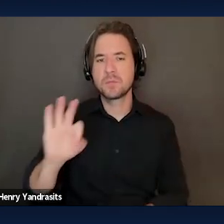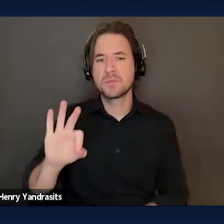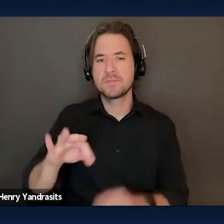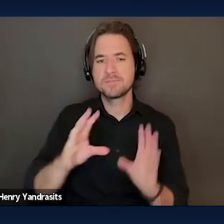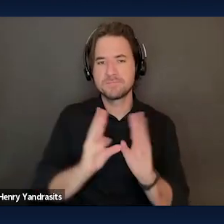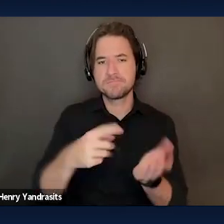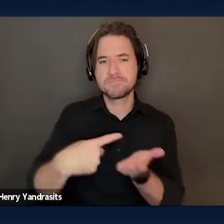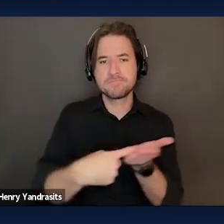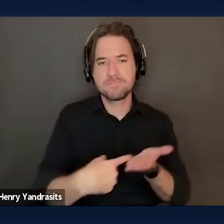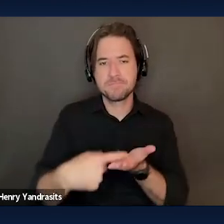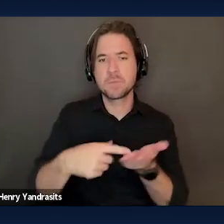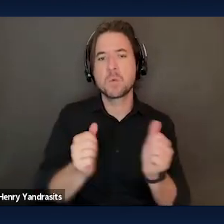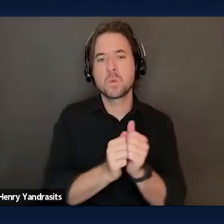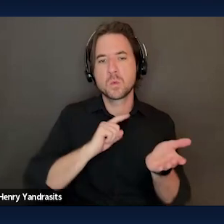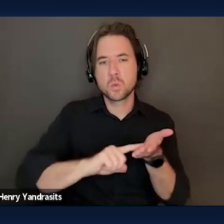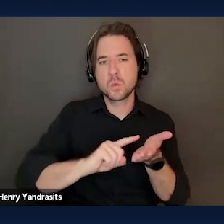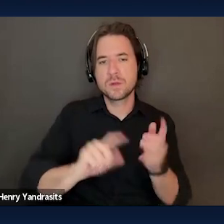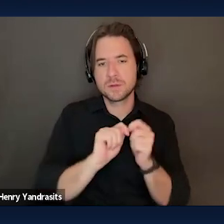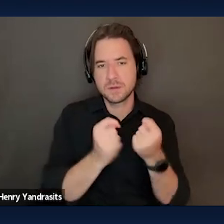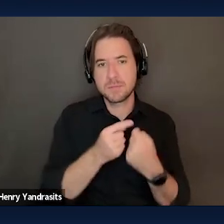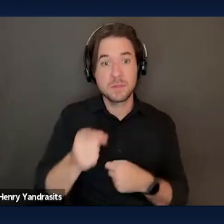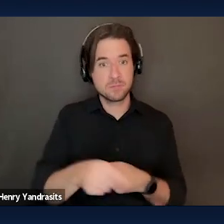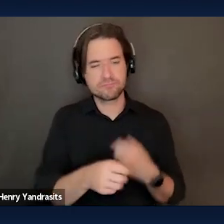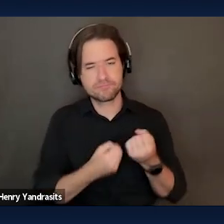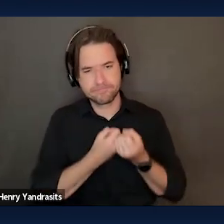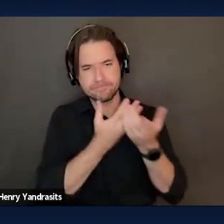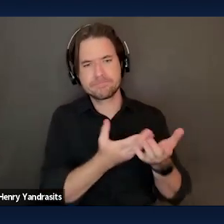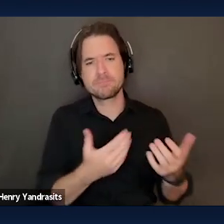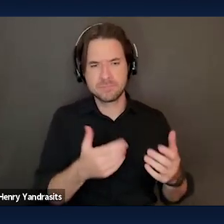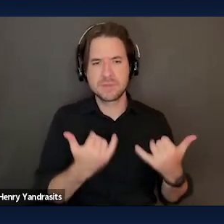Where they expressed. having more confidence.